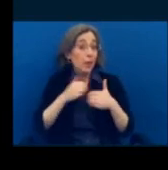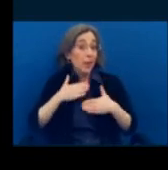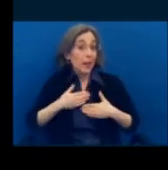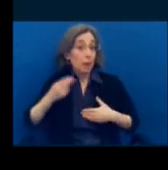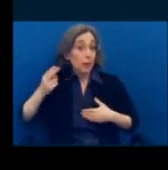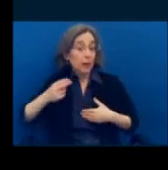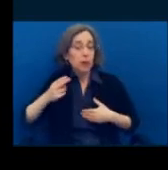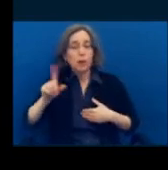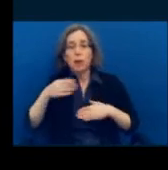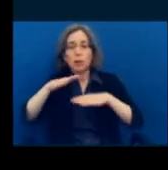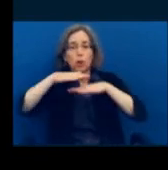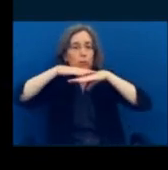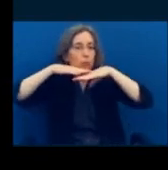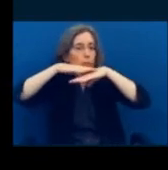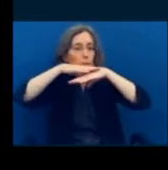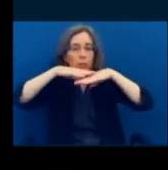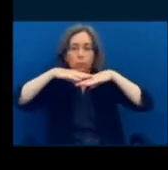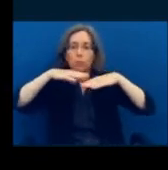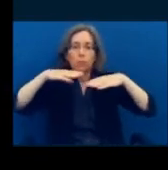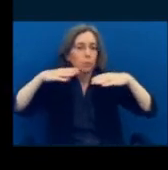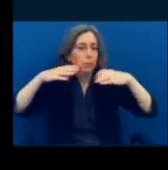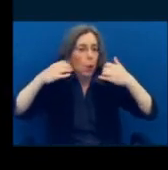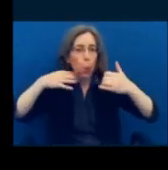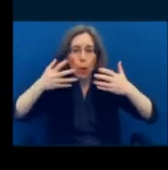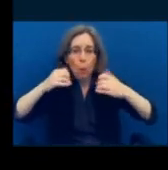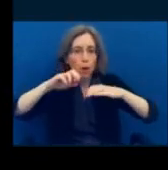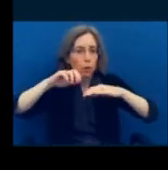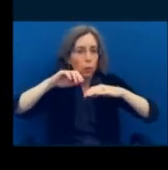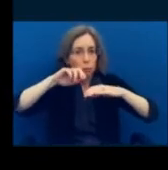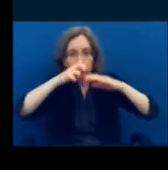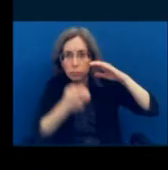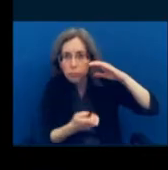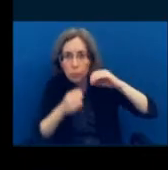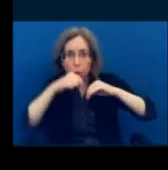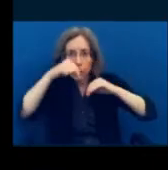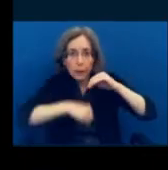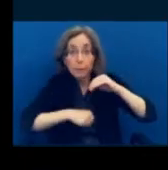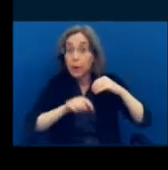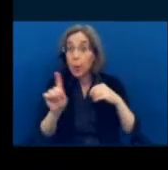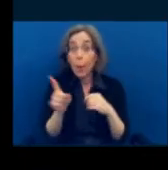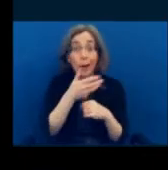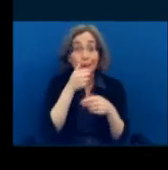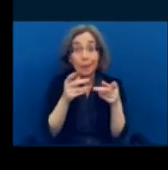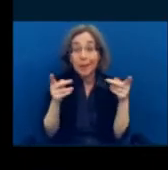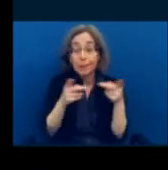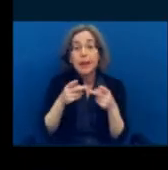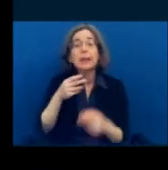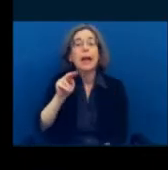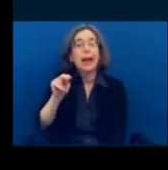ICEBERG, THERE'S NO BETTER PLACE TO DIVE INTO WHAT'S BEEN WRITTEN AND ILLUSTRATED WHEN THE NATIONAL LIBRARY OF MEDICINE WHICH HAS THE LARGEST COLLECTION